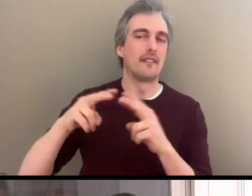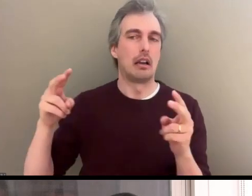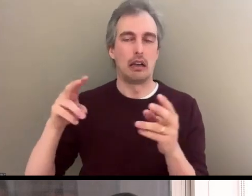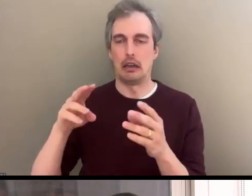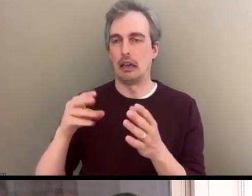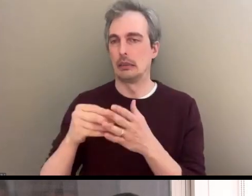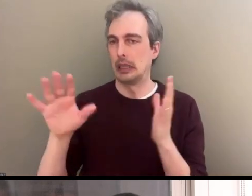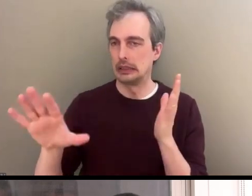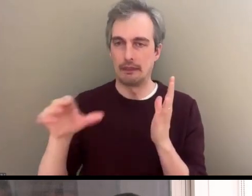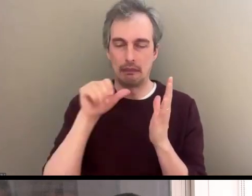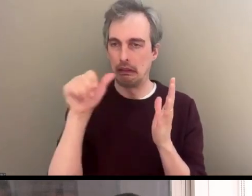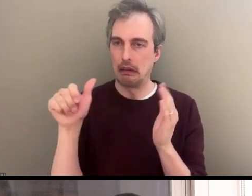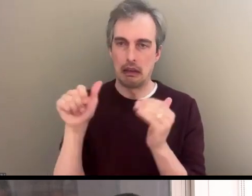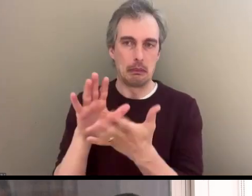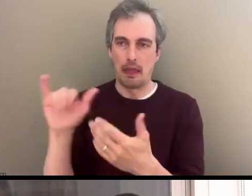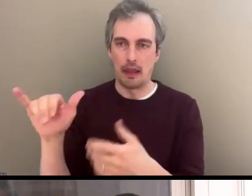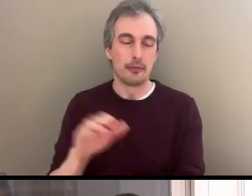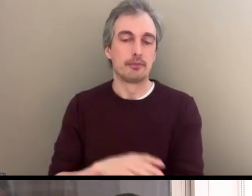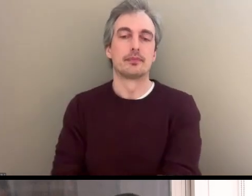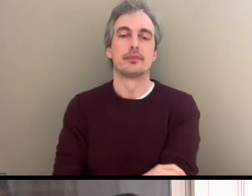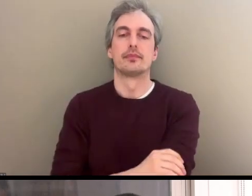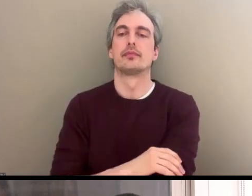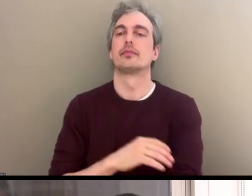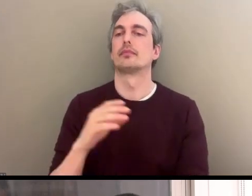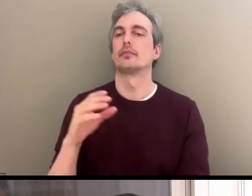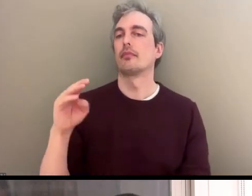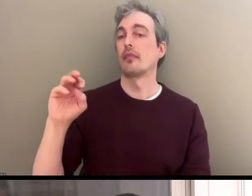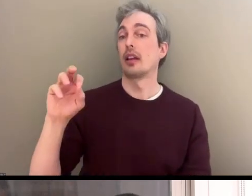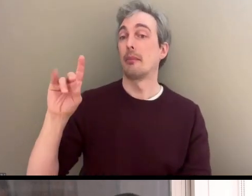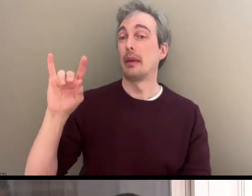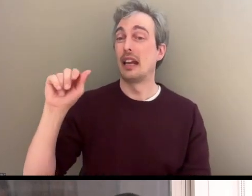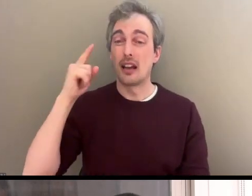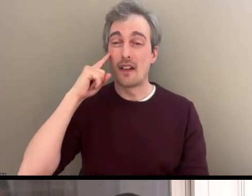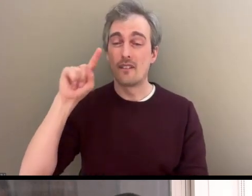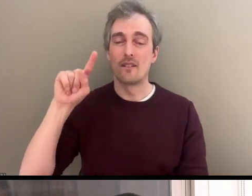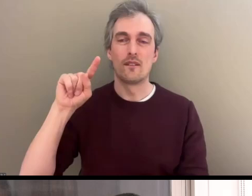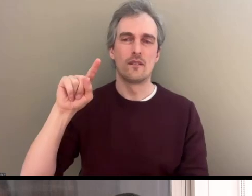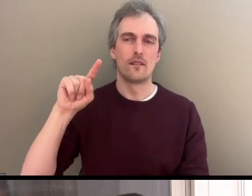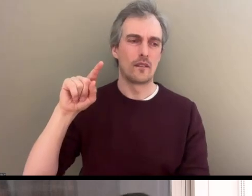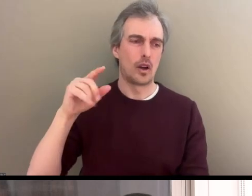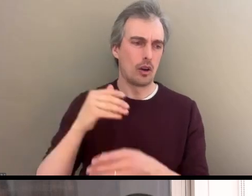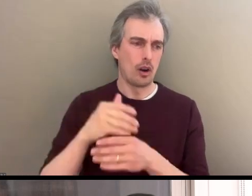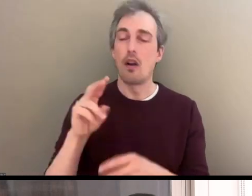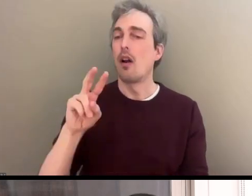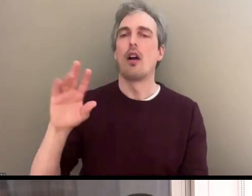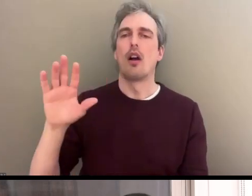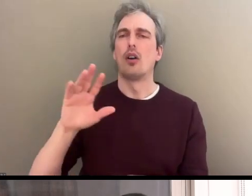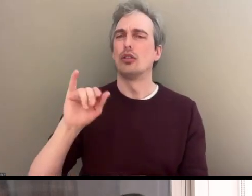JAWS and NVDA for Windows and VoiceOver for Mac.